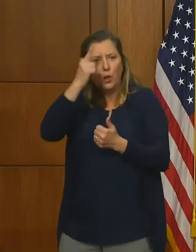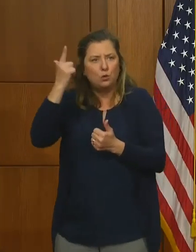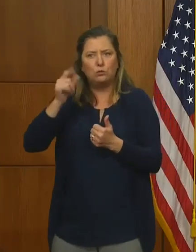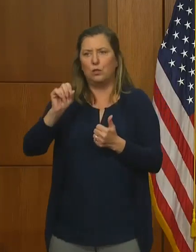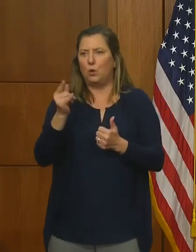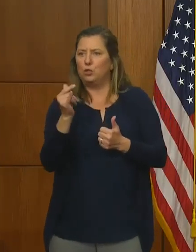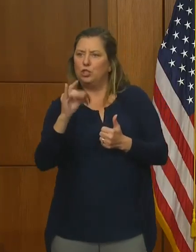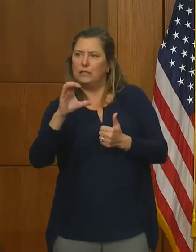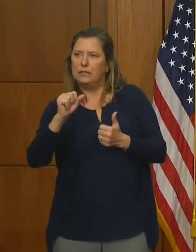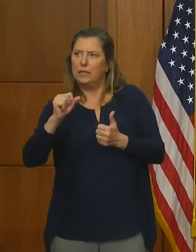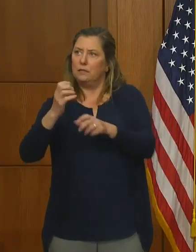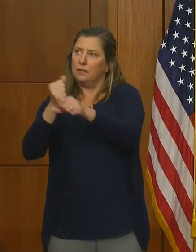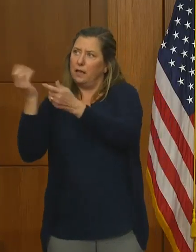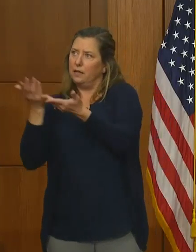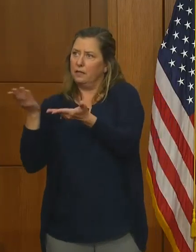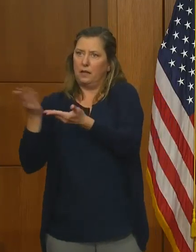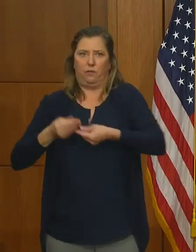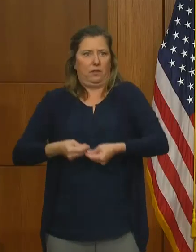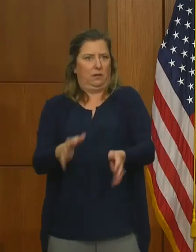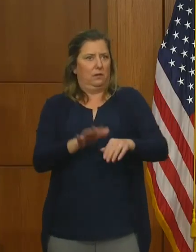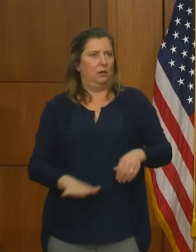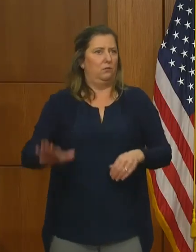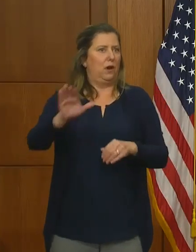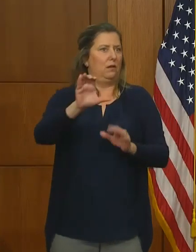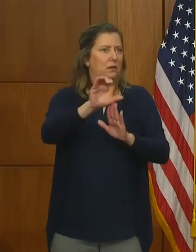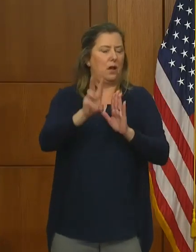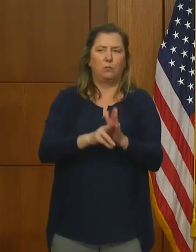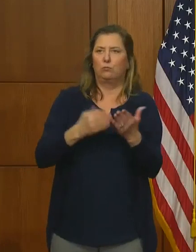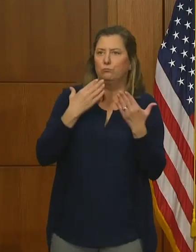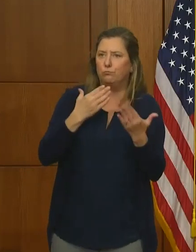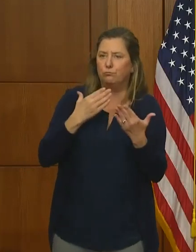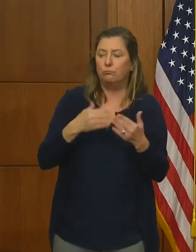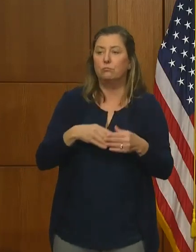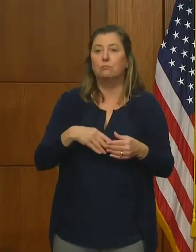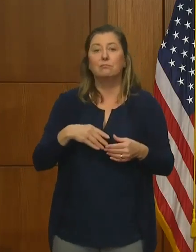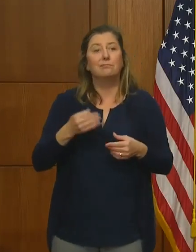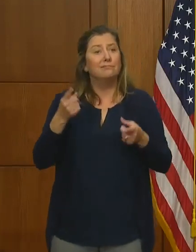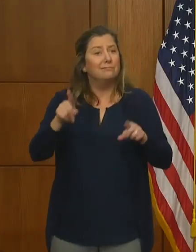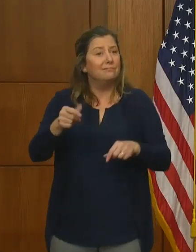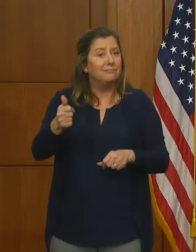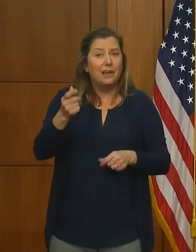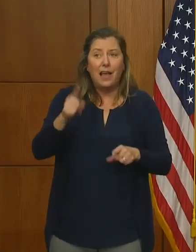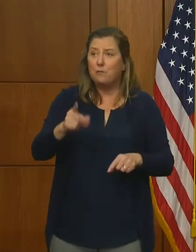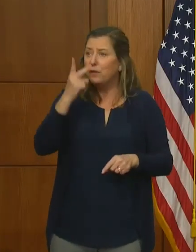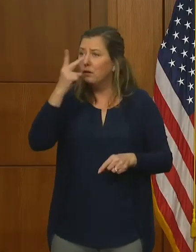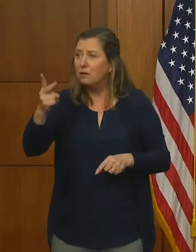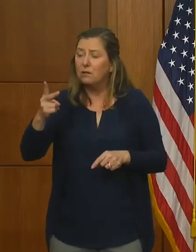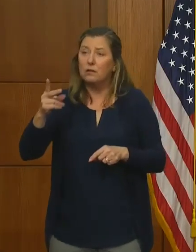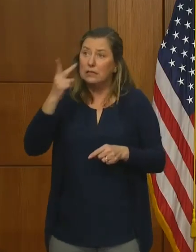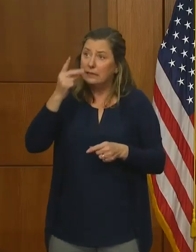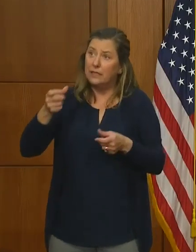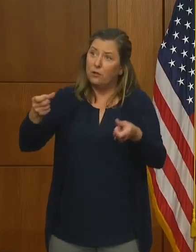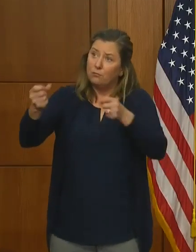WITH LOGISTICS AND SUPPLIES ACROSS OUR COMMONWEALTH. IF YOU